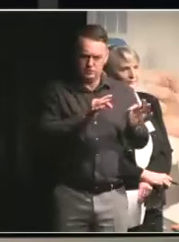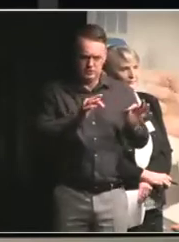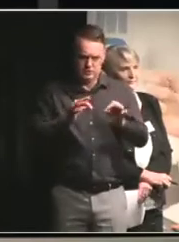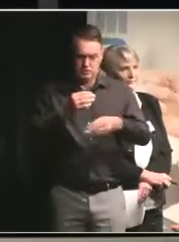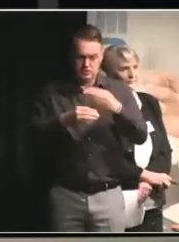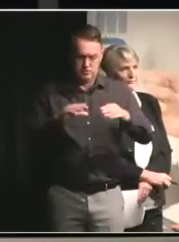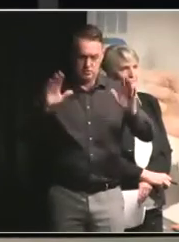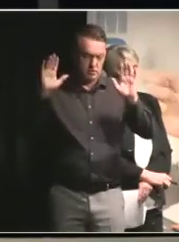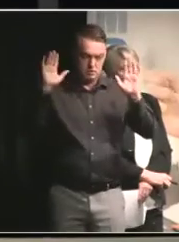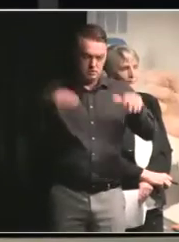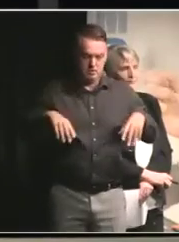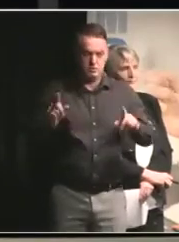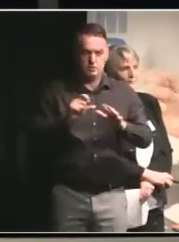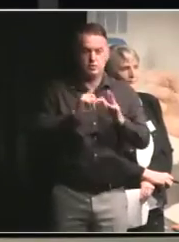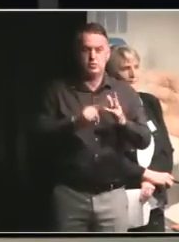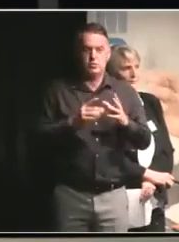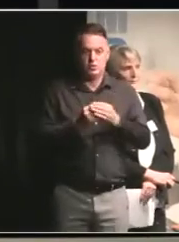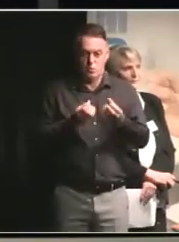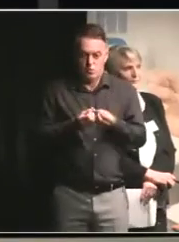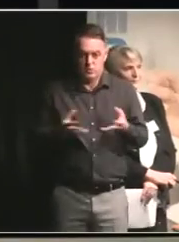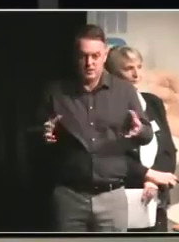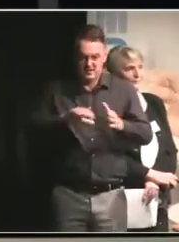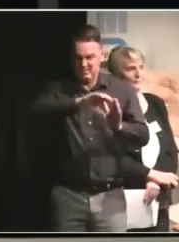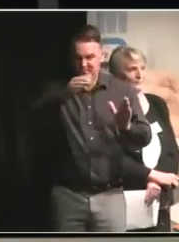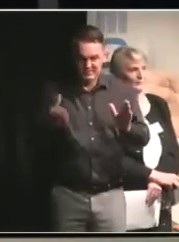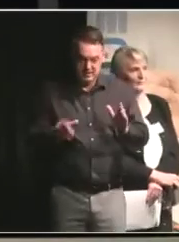go “Oh my god what are we going to do with this other material?” but if the chemist is thinking